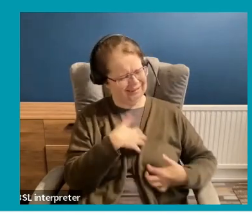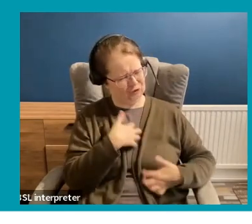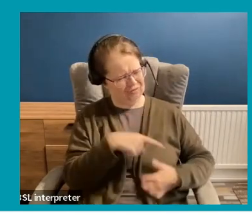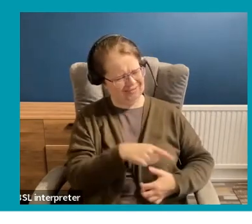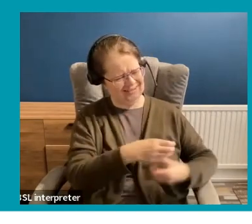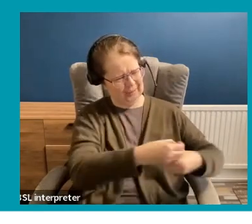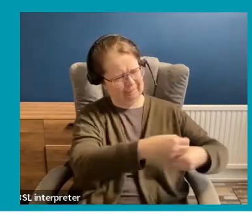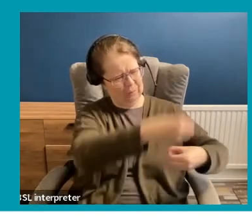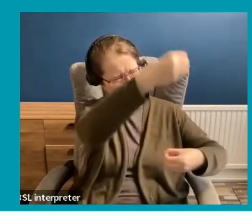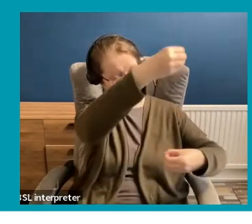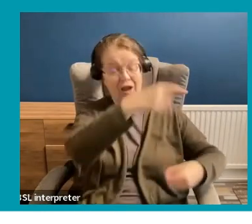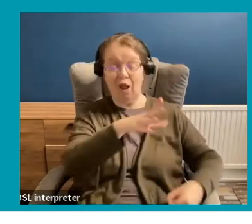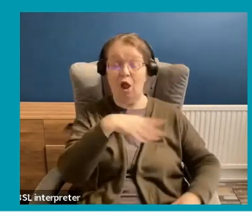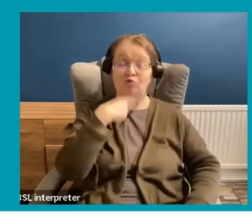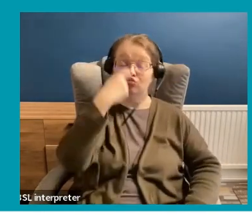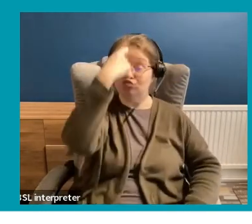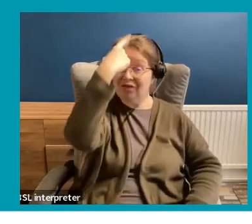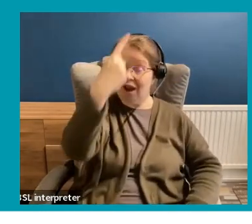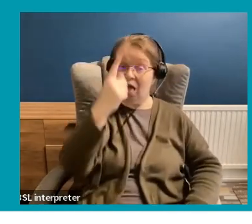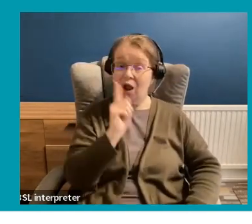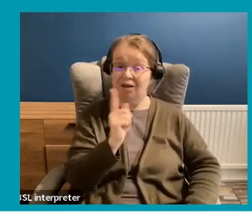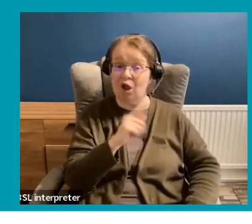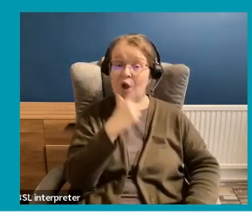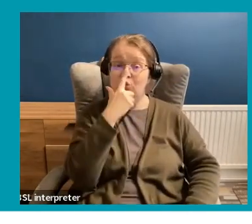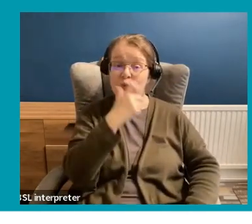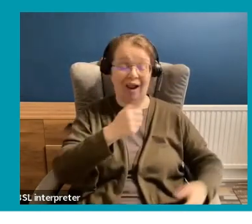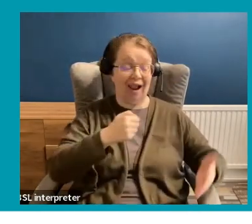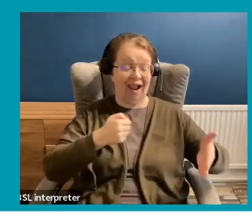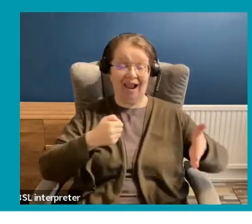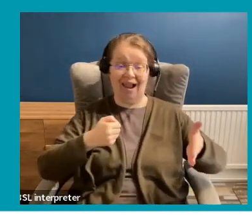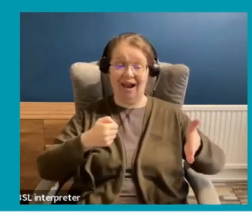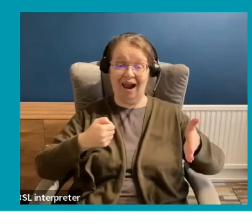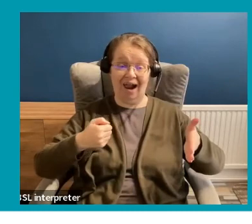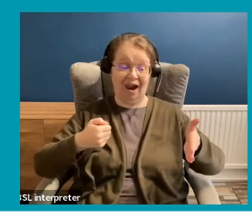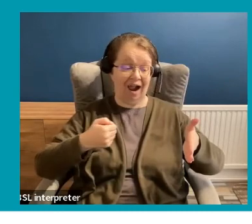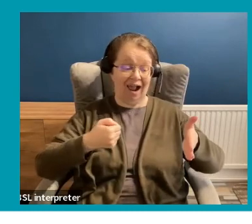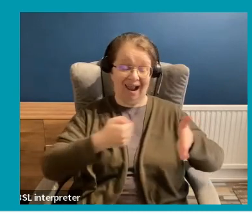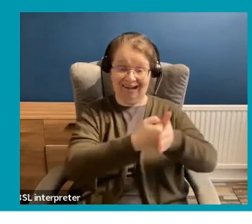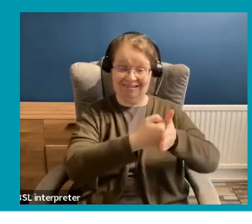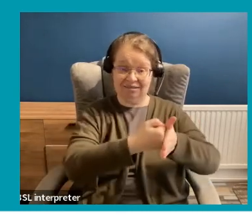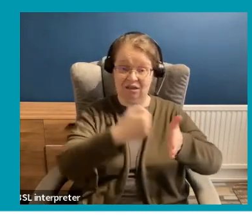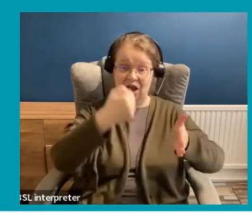Basically, I realized you could hit anywhere along the post and it would open the door.